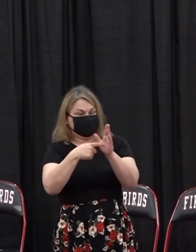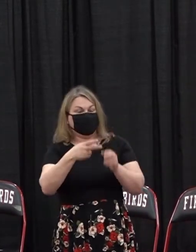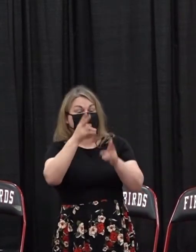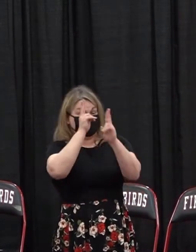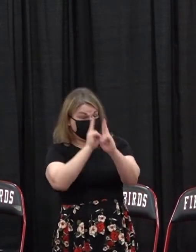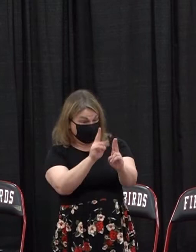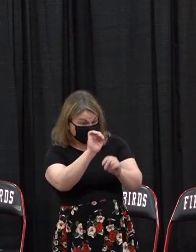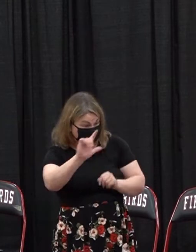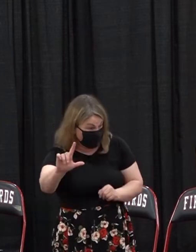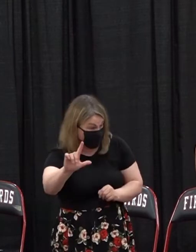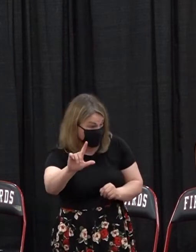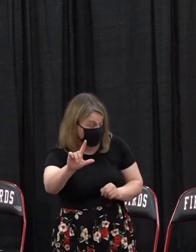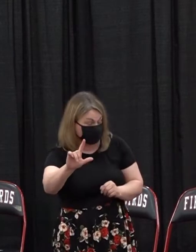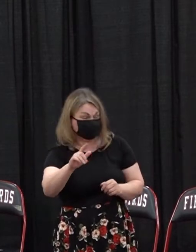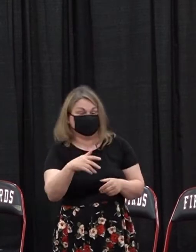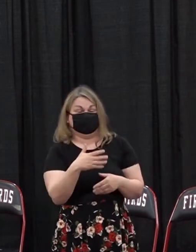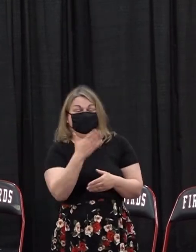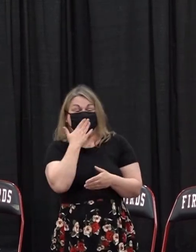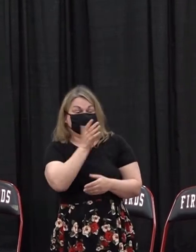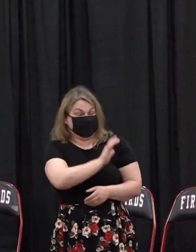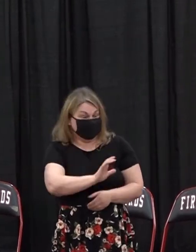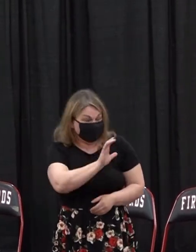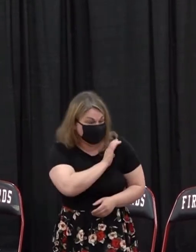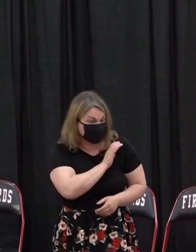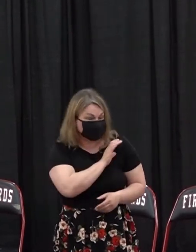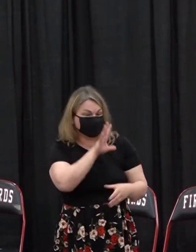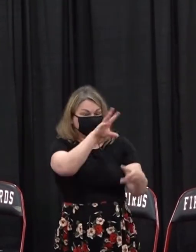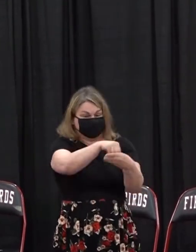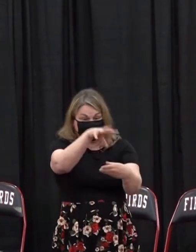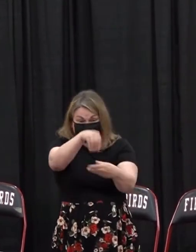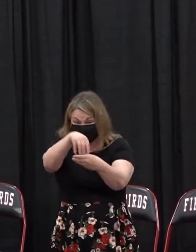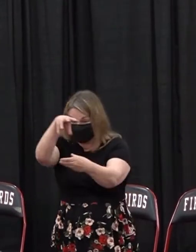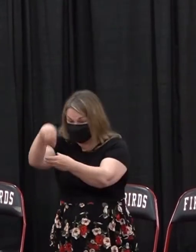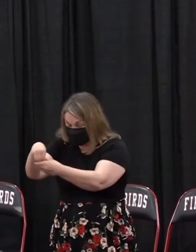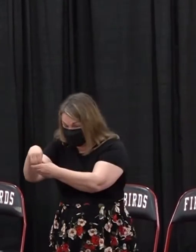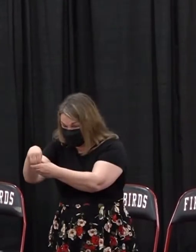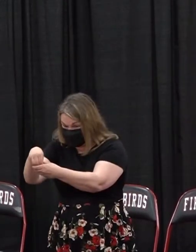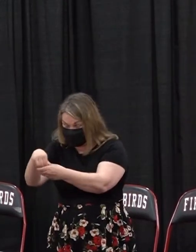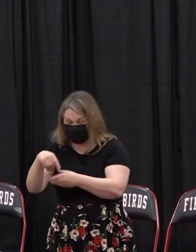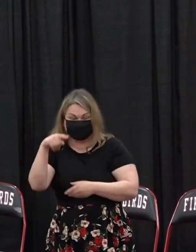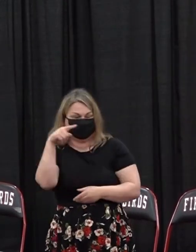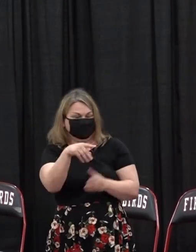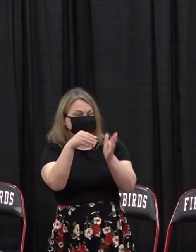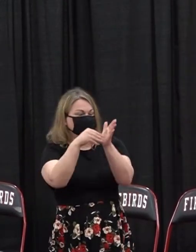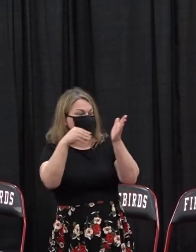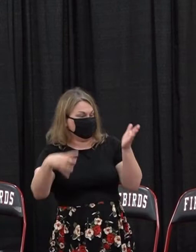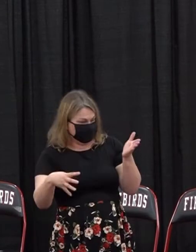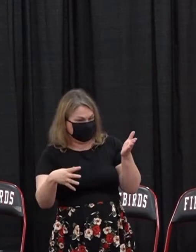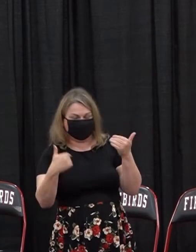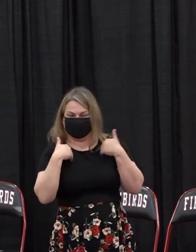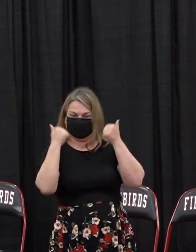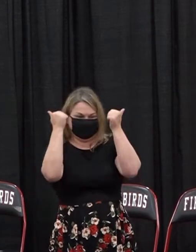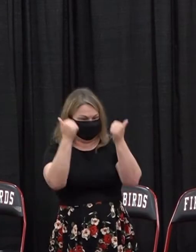Salutatorian needs to be on the high honor roll, have good character, involved, engaged.